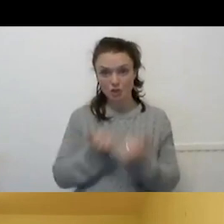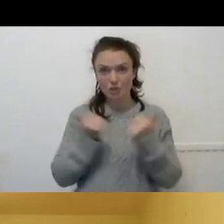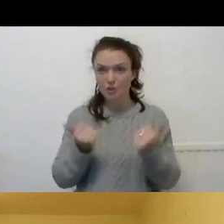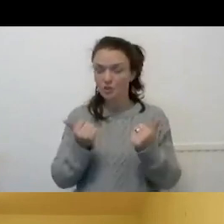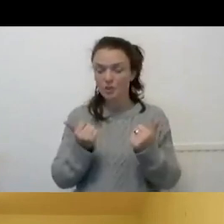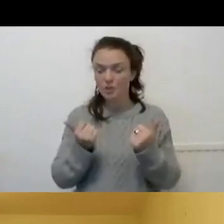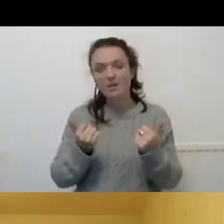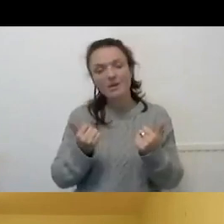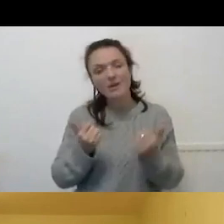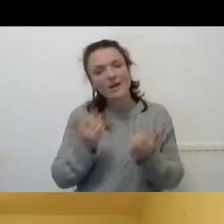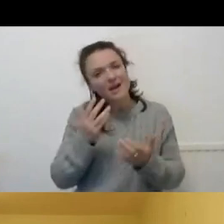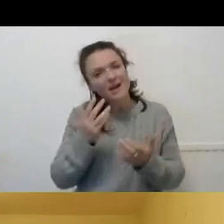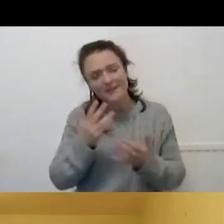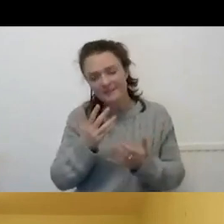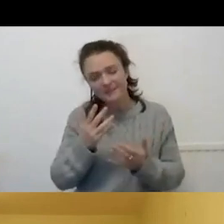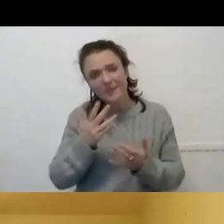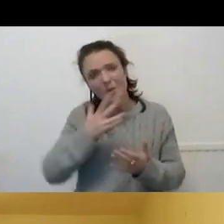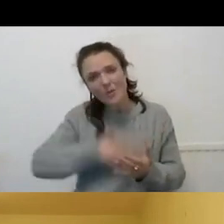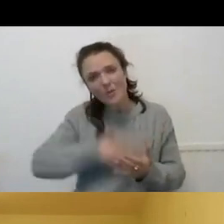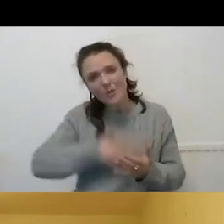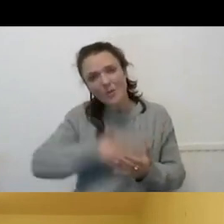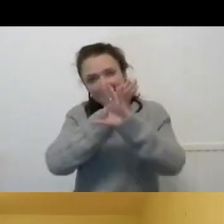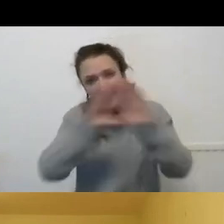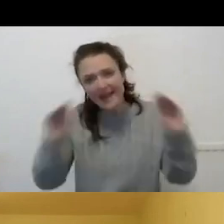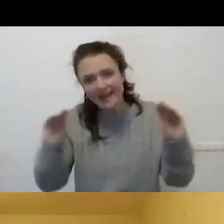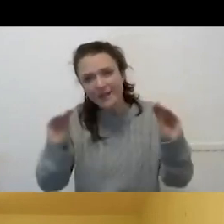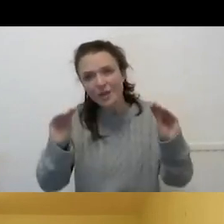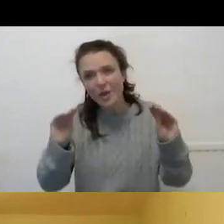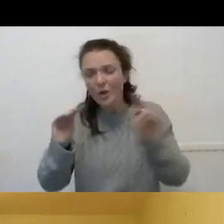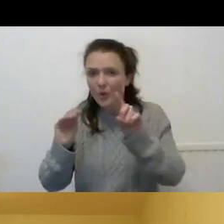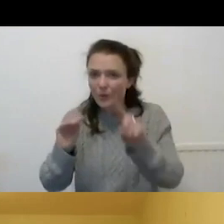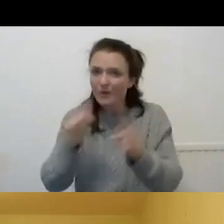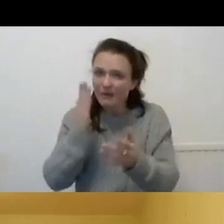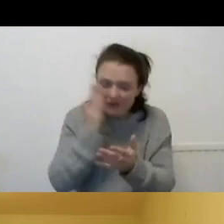I think it's really important that you asked Your questions, get informed, get vaccinated,